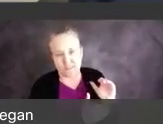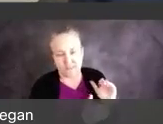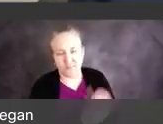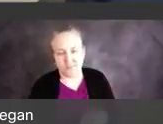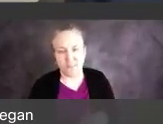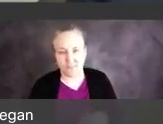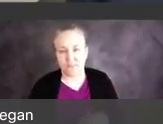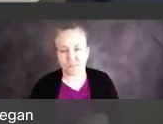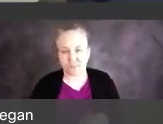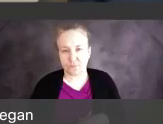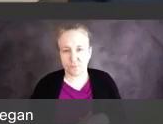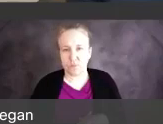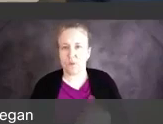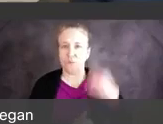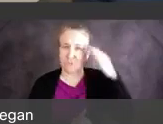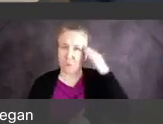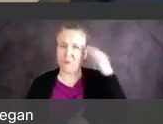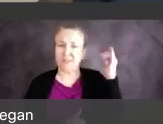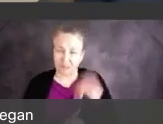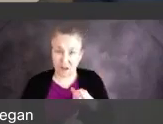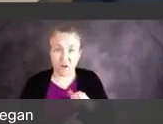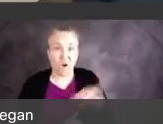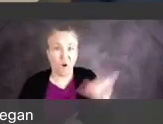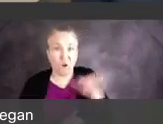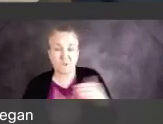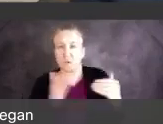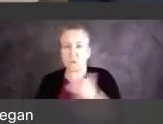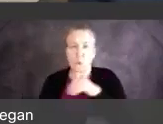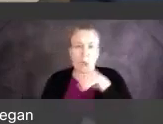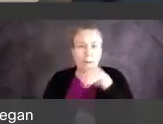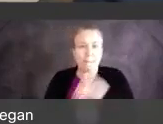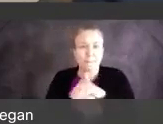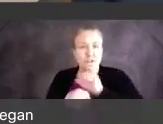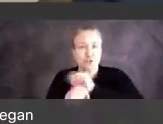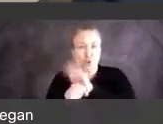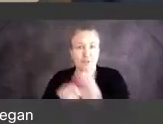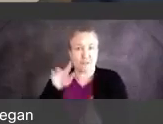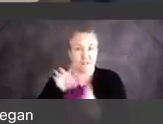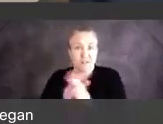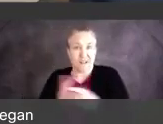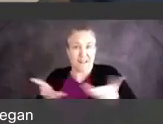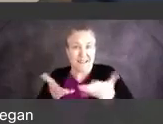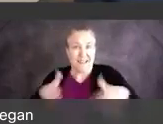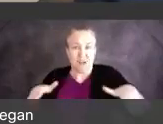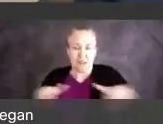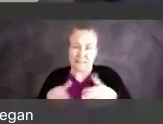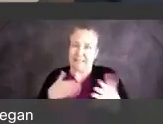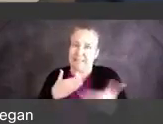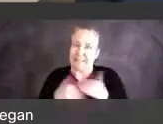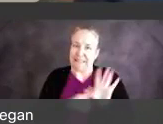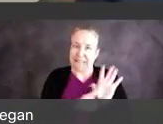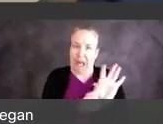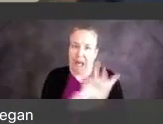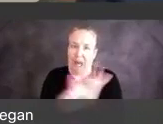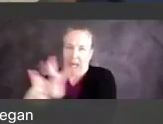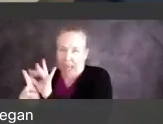very contagious British variant here in our County, our goal has been to go to congregate settings